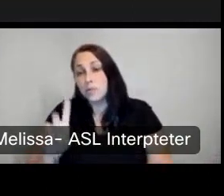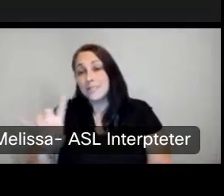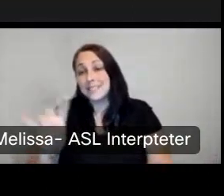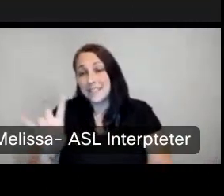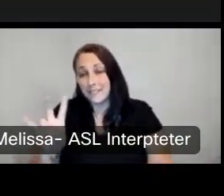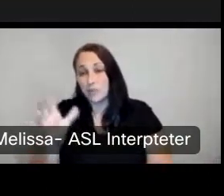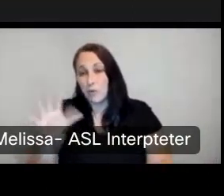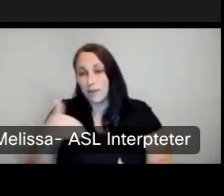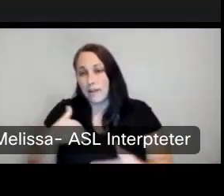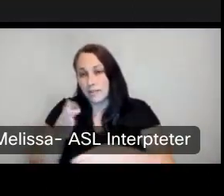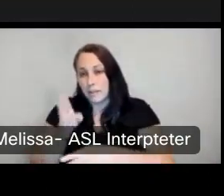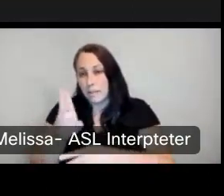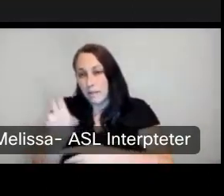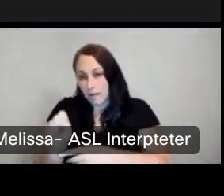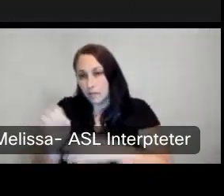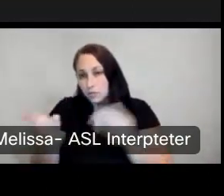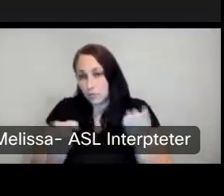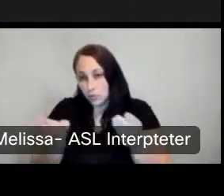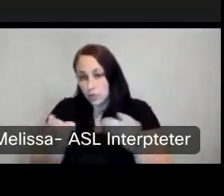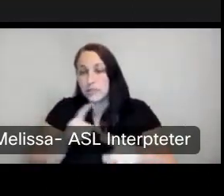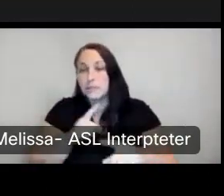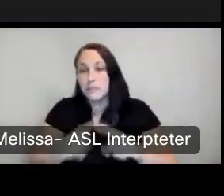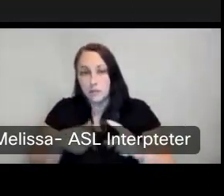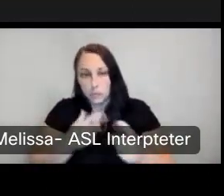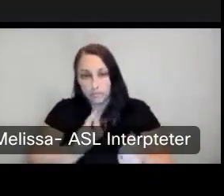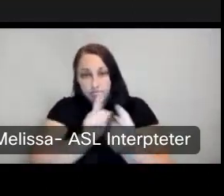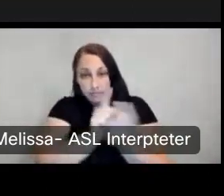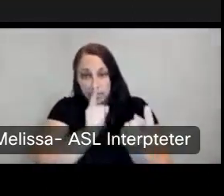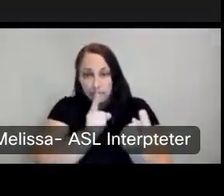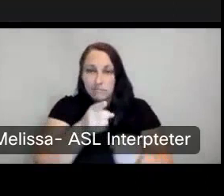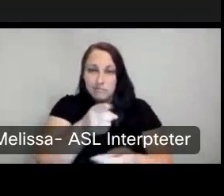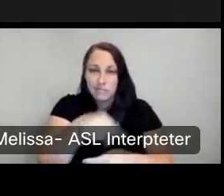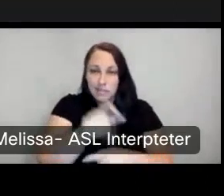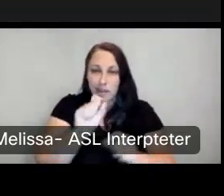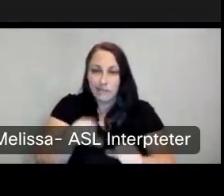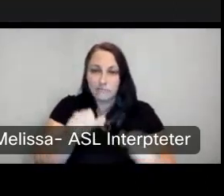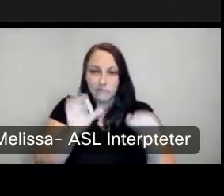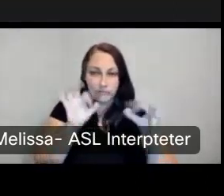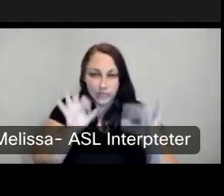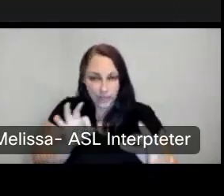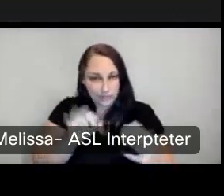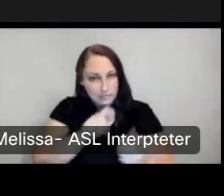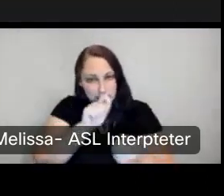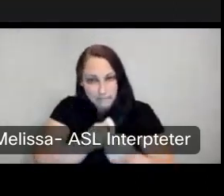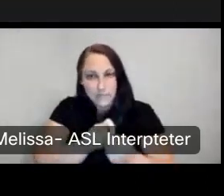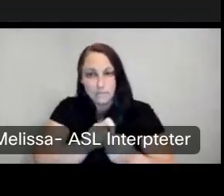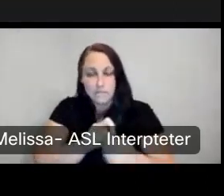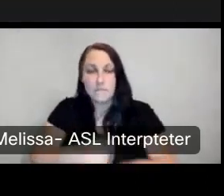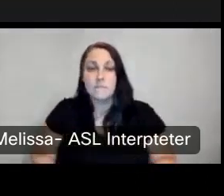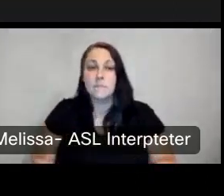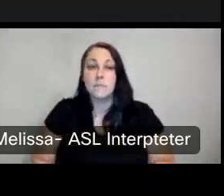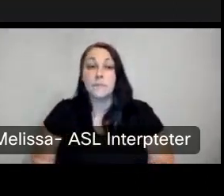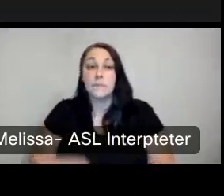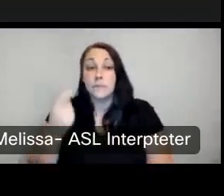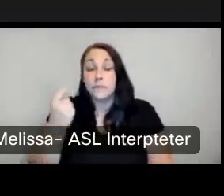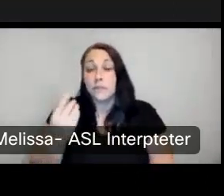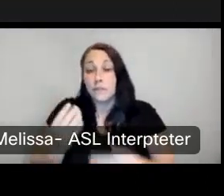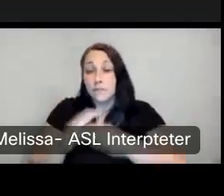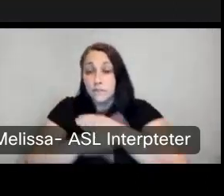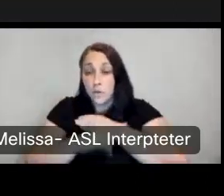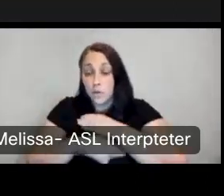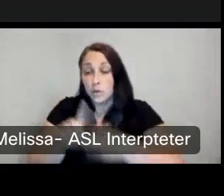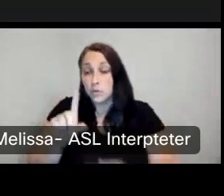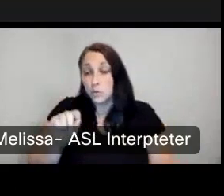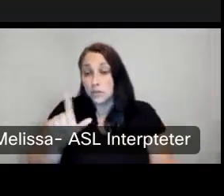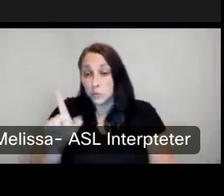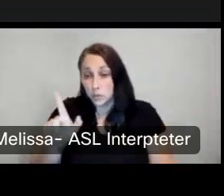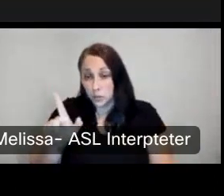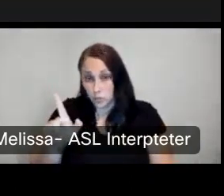could provide very specific feedback um during the uh fall of 2021 when we had concluded our Outreach